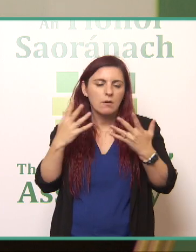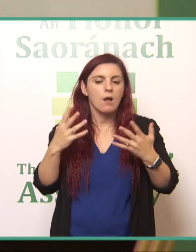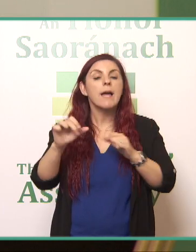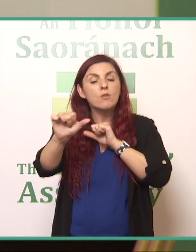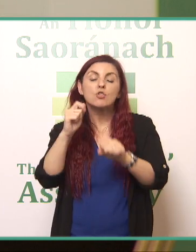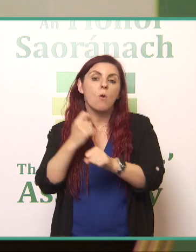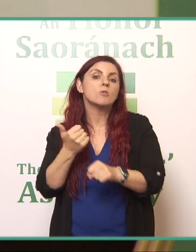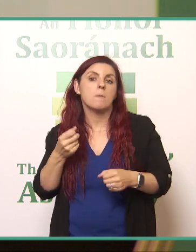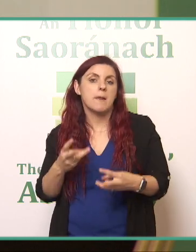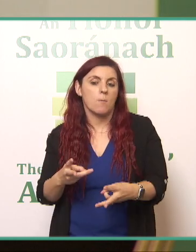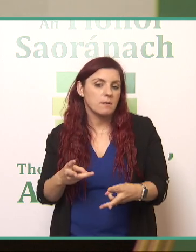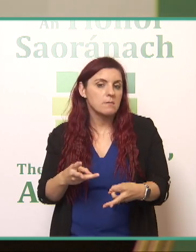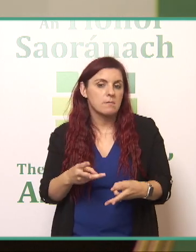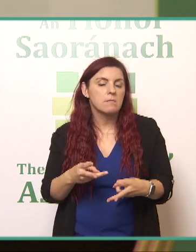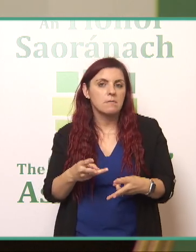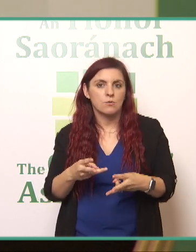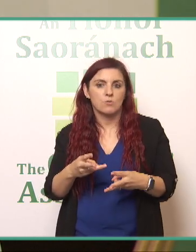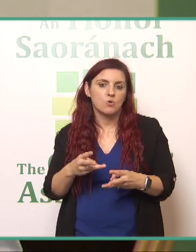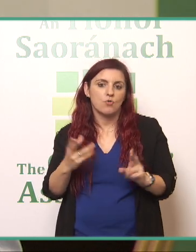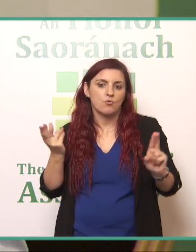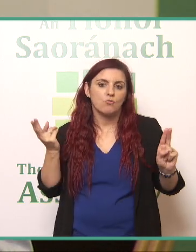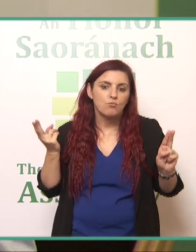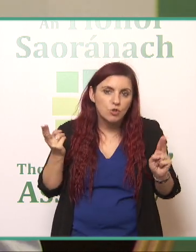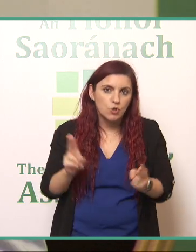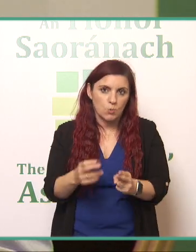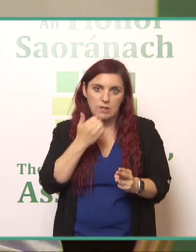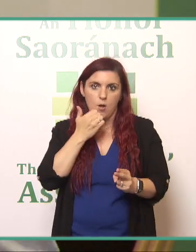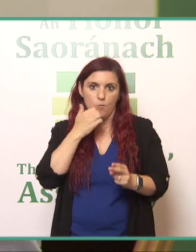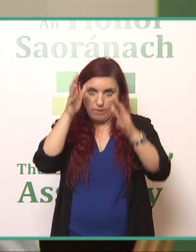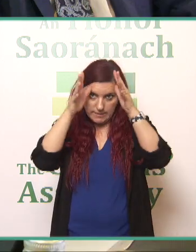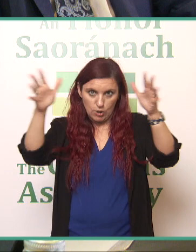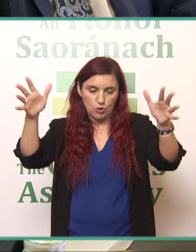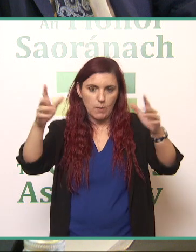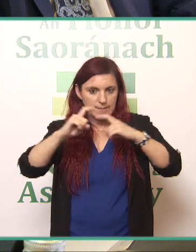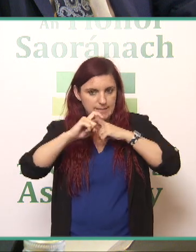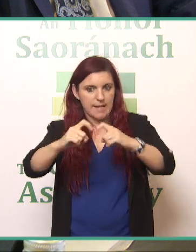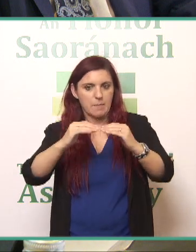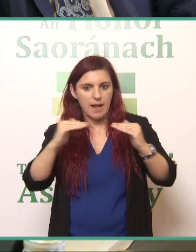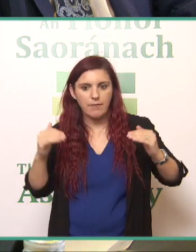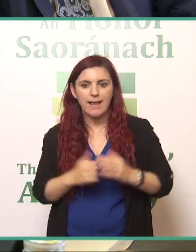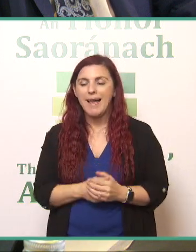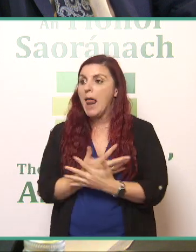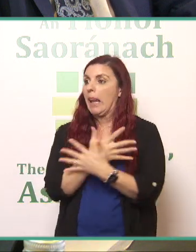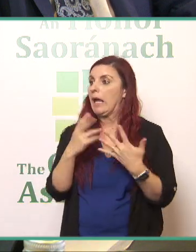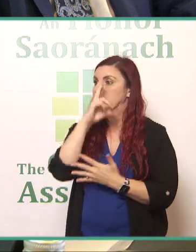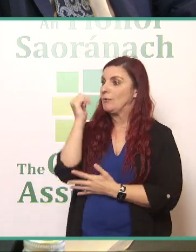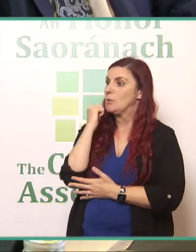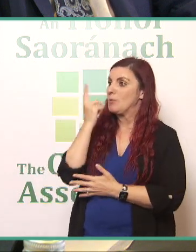and to to reduce the population to a sustainable level. Spot the headlines tomorrow. Yeah, Karen. Do